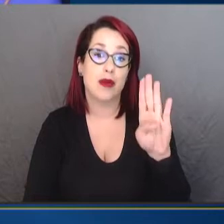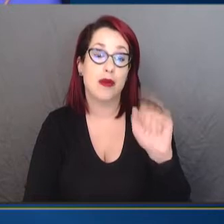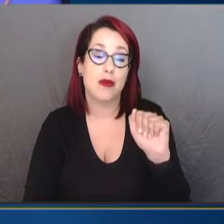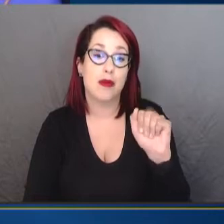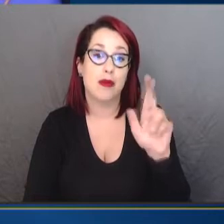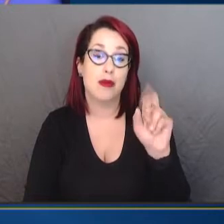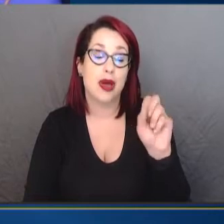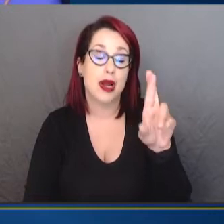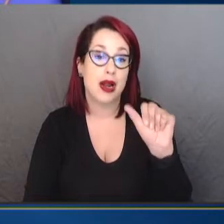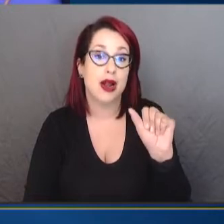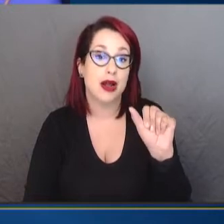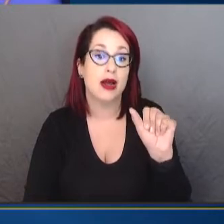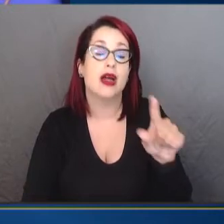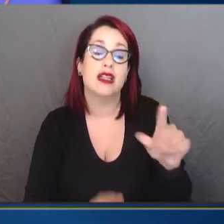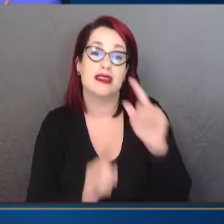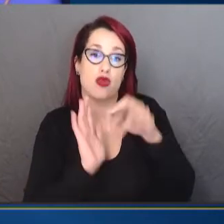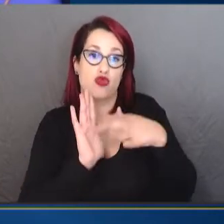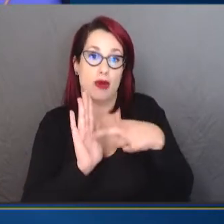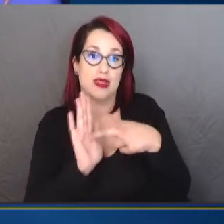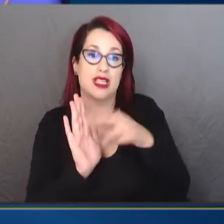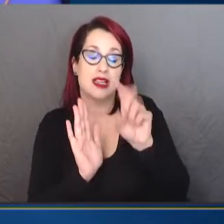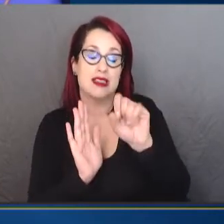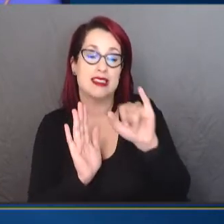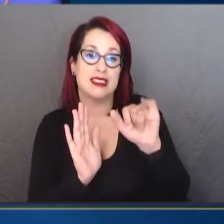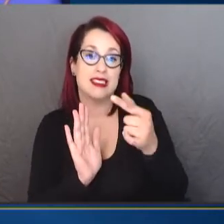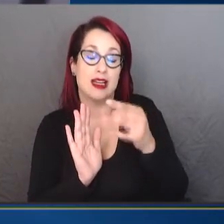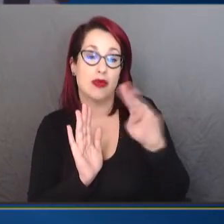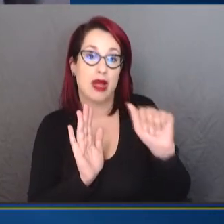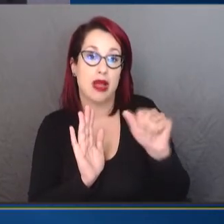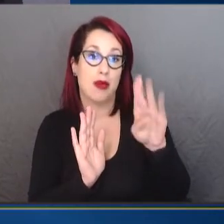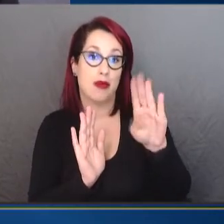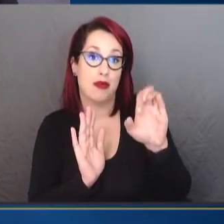fraternity, the largest historically Latino multicultural fraternity in the United States.